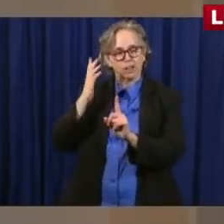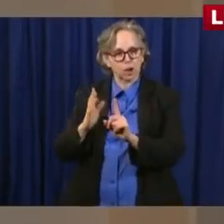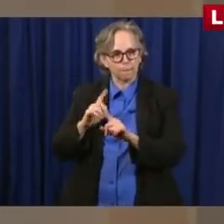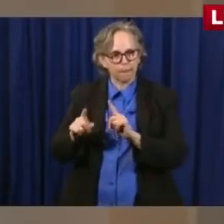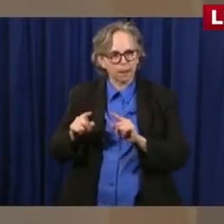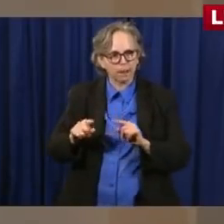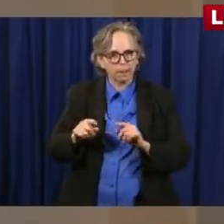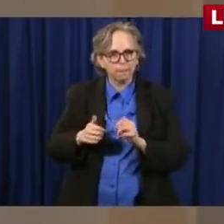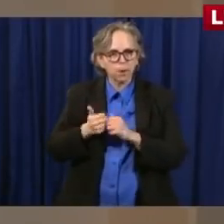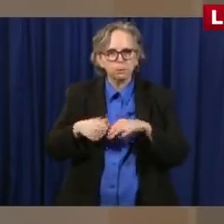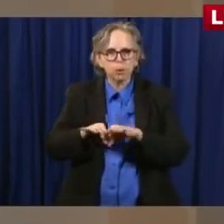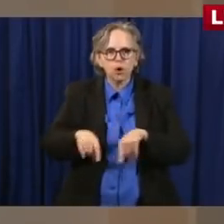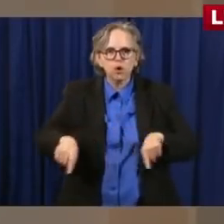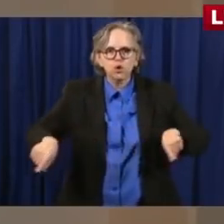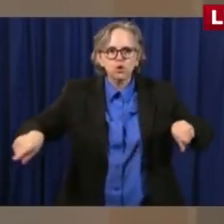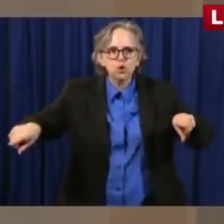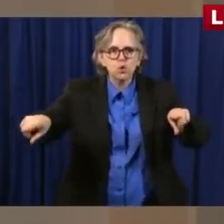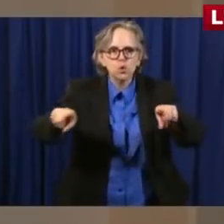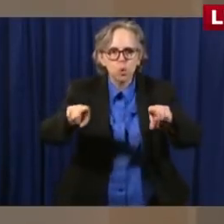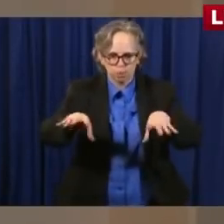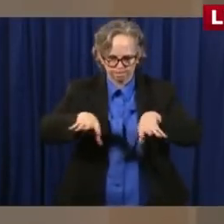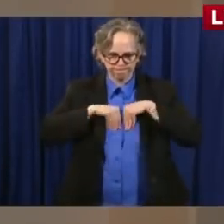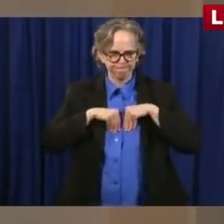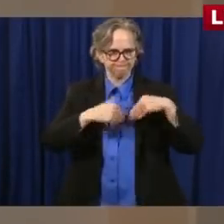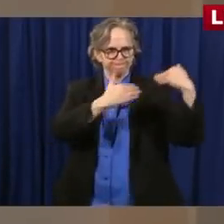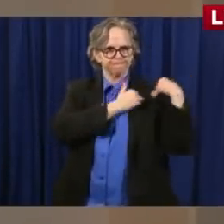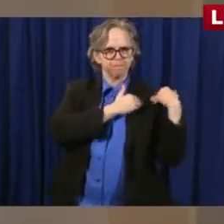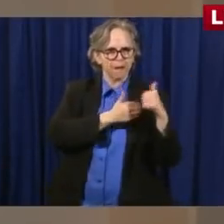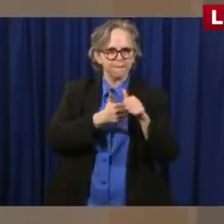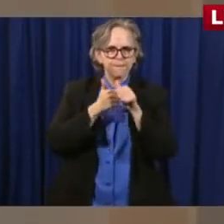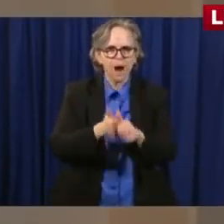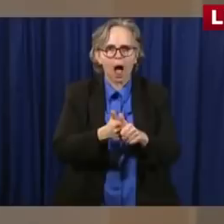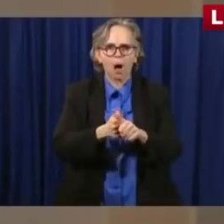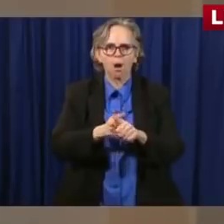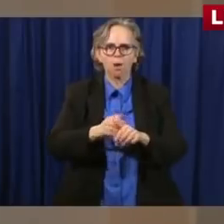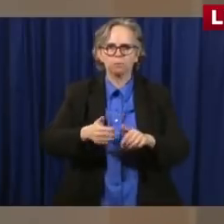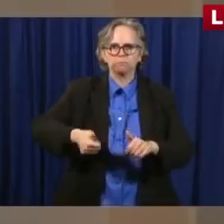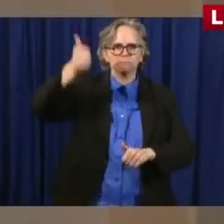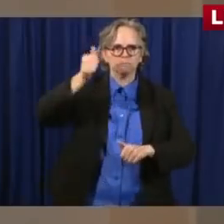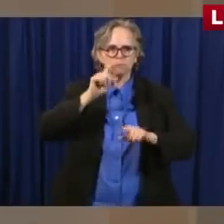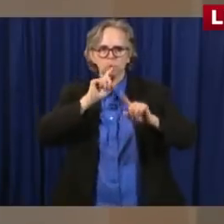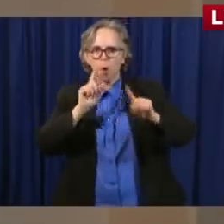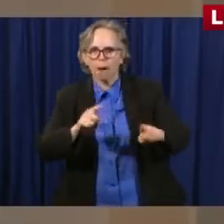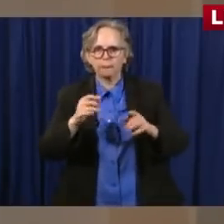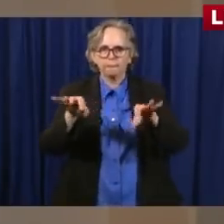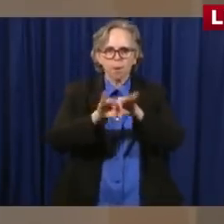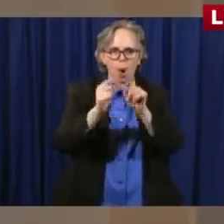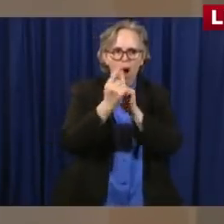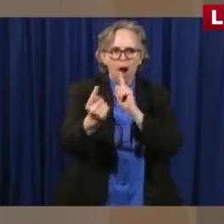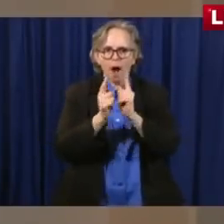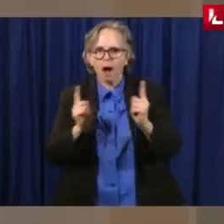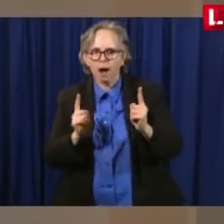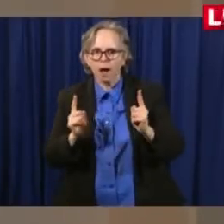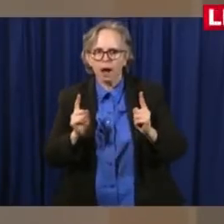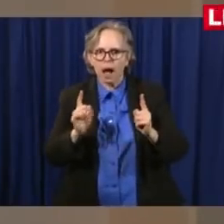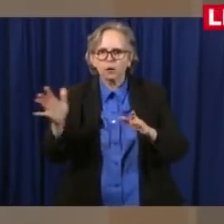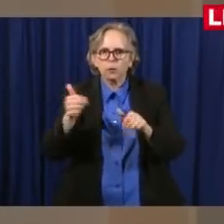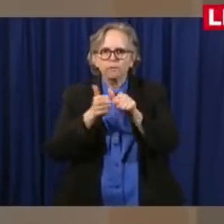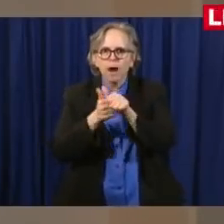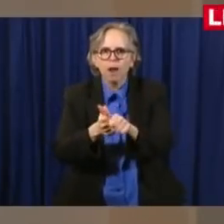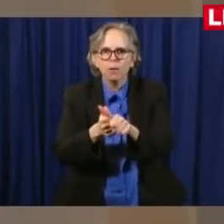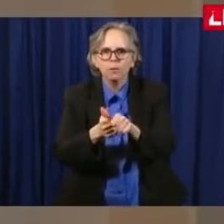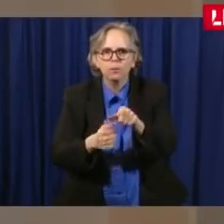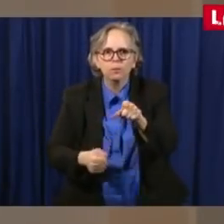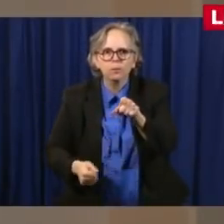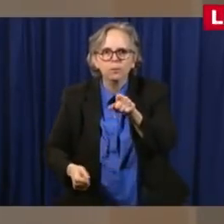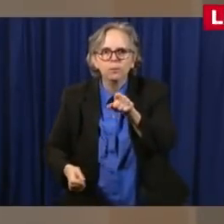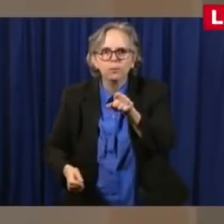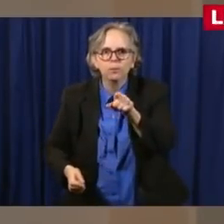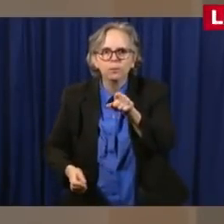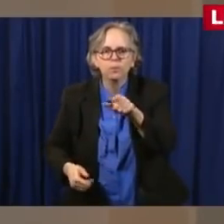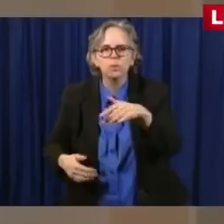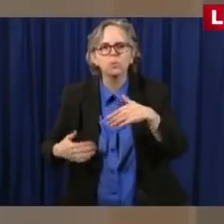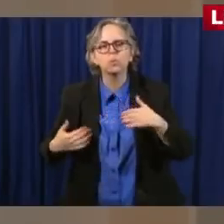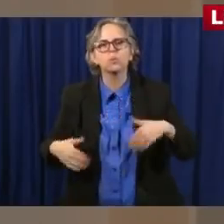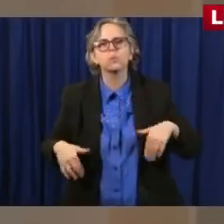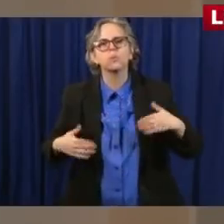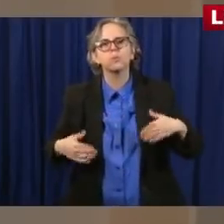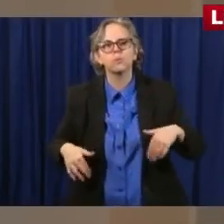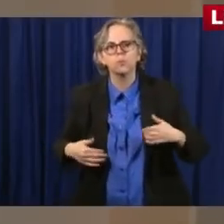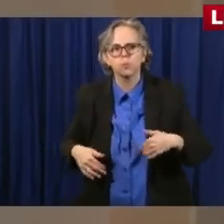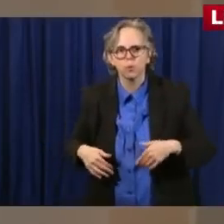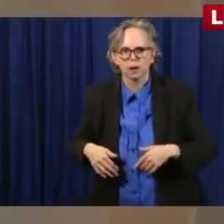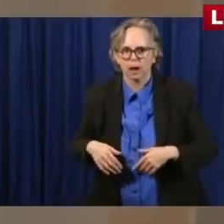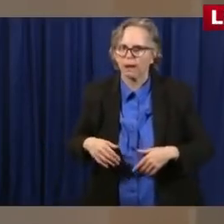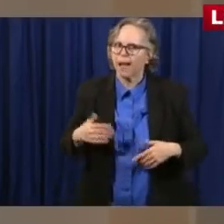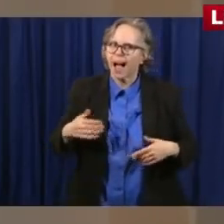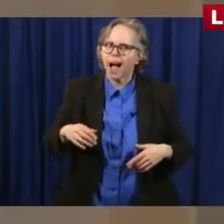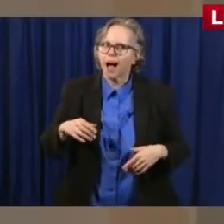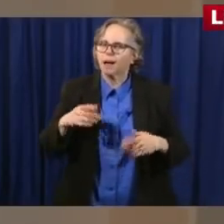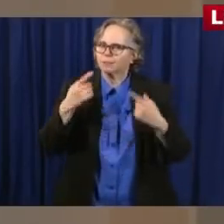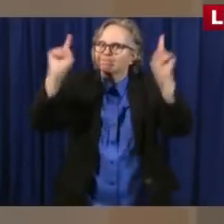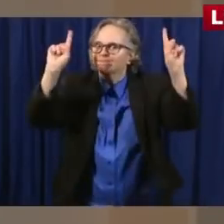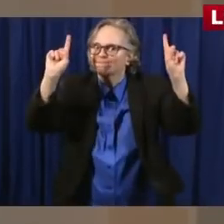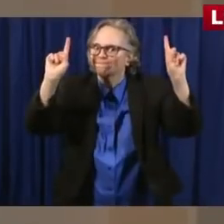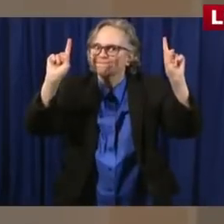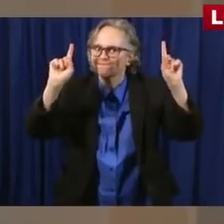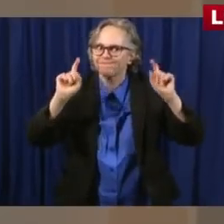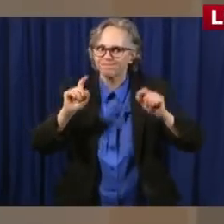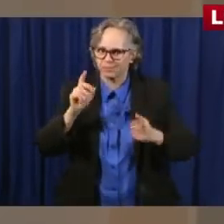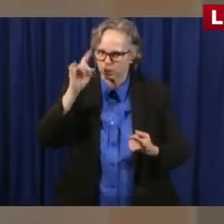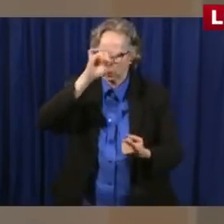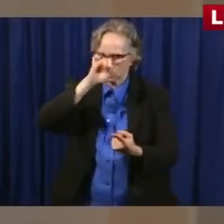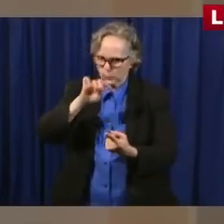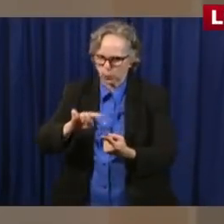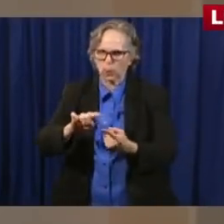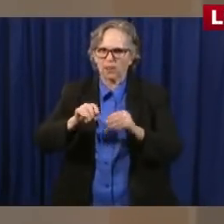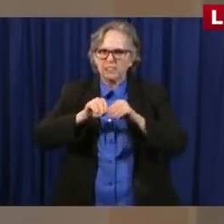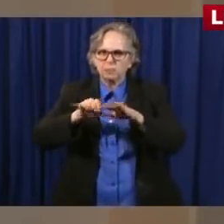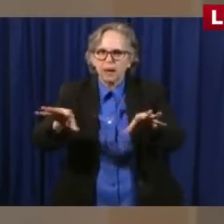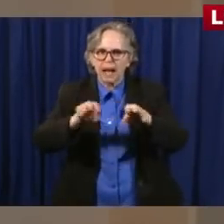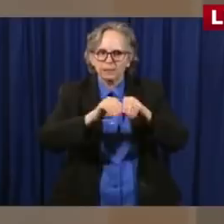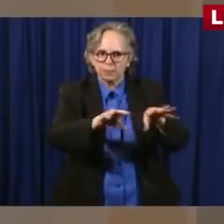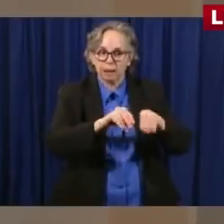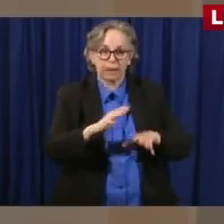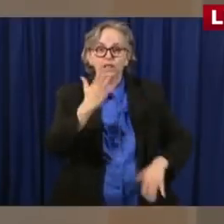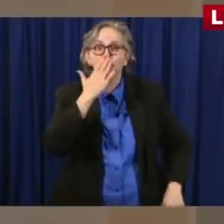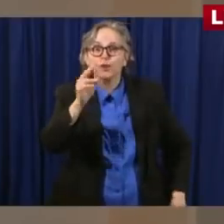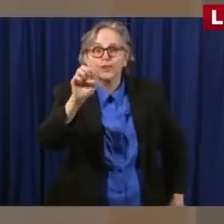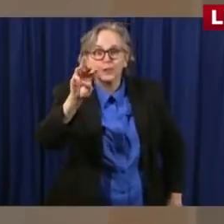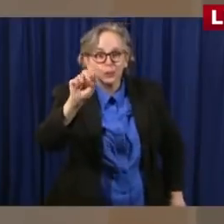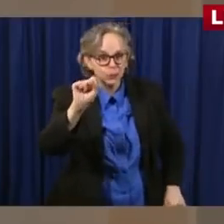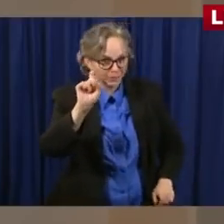IT IS NOT ONLY THE GOVERNOR’S ACTIONS, IT IS YOUR ACTIONS IN RESPONSE TO WHAT HE ASKED YOU TO DO, WHICH WAS THE SOCIAL DISTANCING, HYGIENE HABITS, AND ALL THAT COMES ALONG WITH TRYING